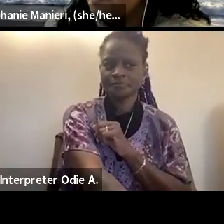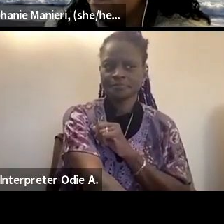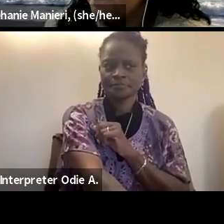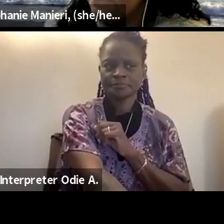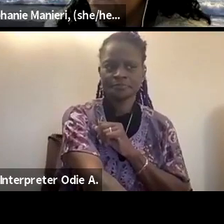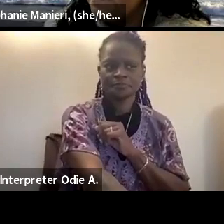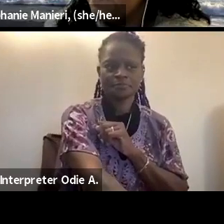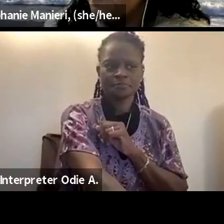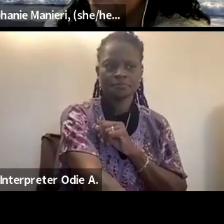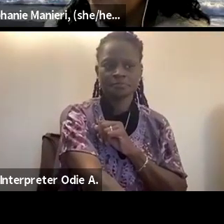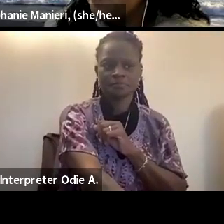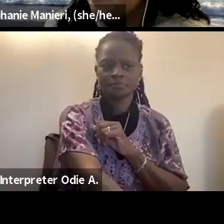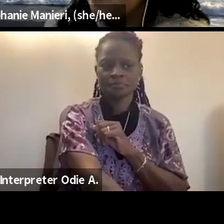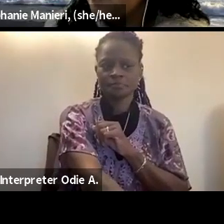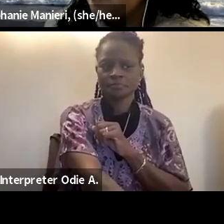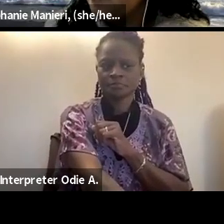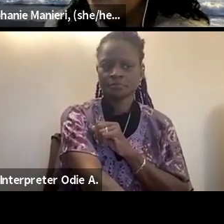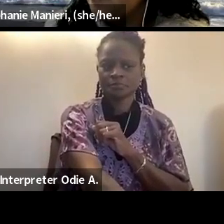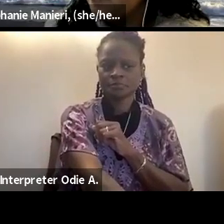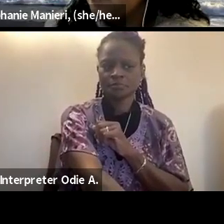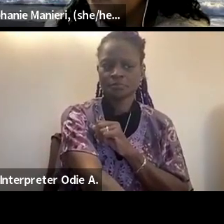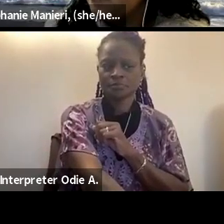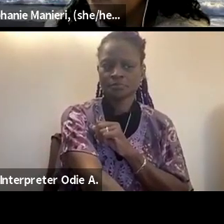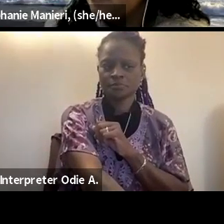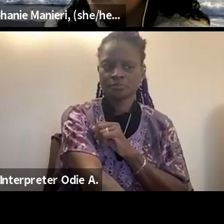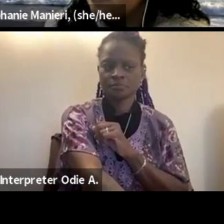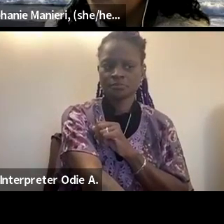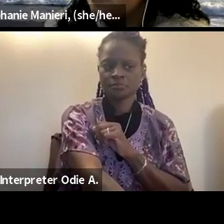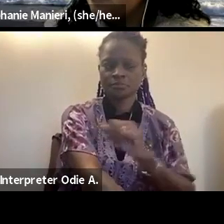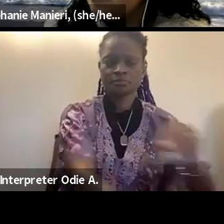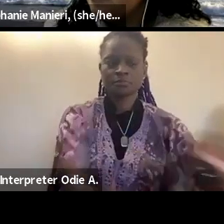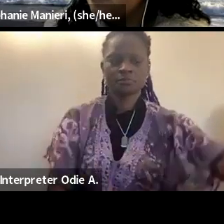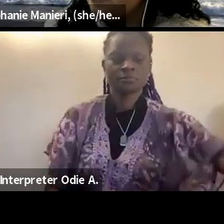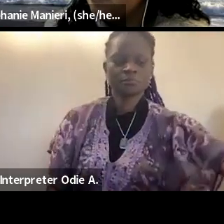but as our vaccine chief, Andrea, from our viewers